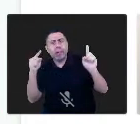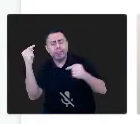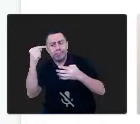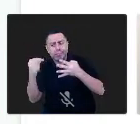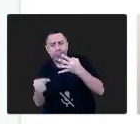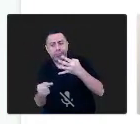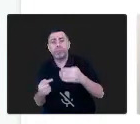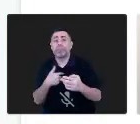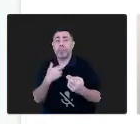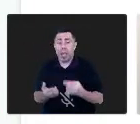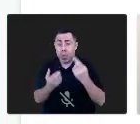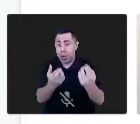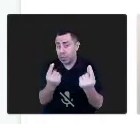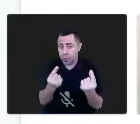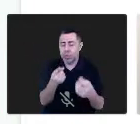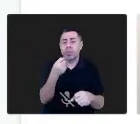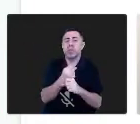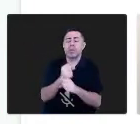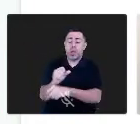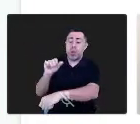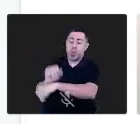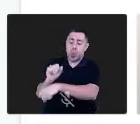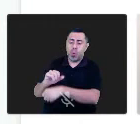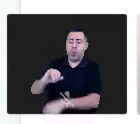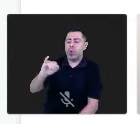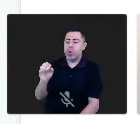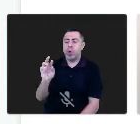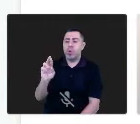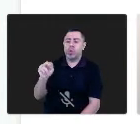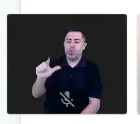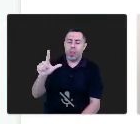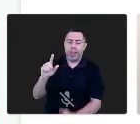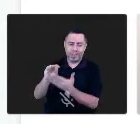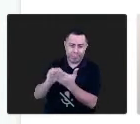a work journal okay so what that is is take september 2020 write down what you were proud of